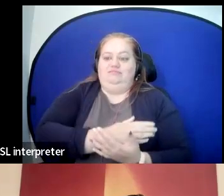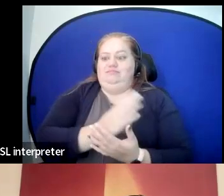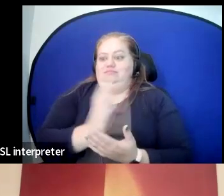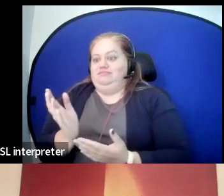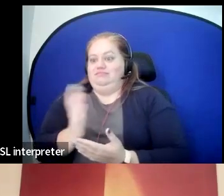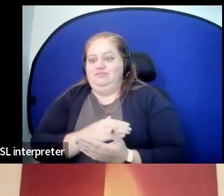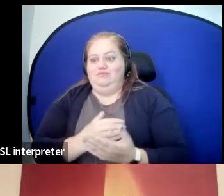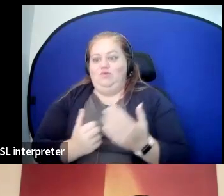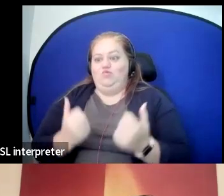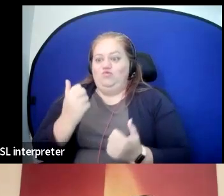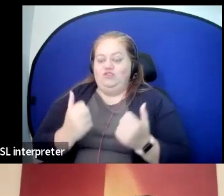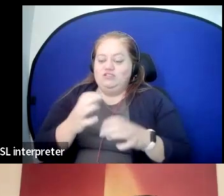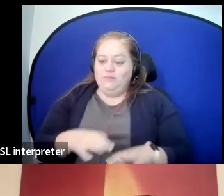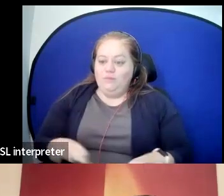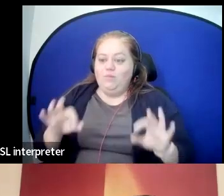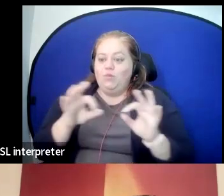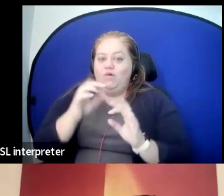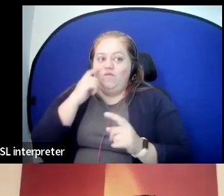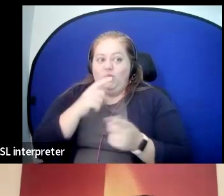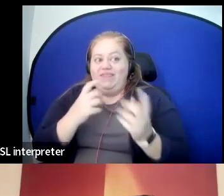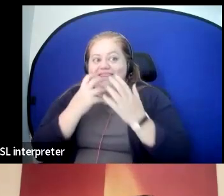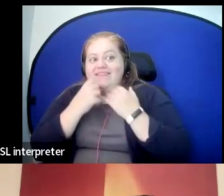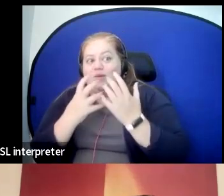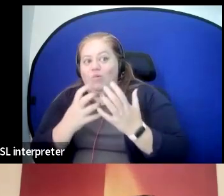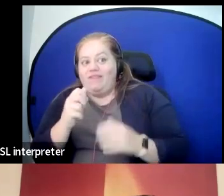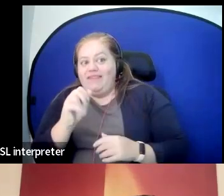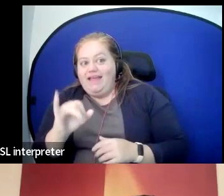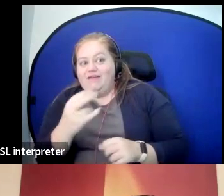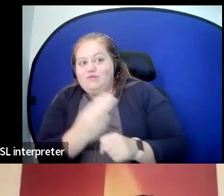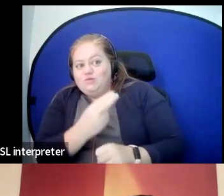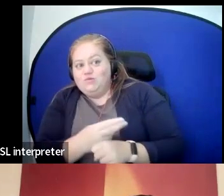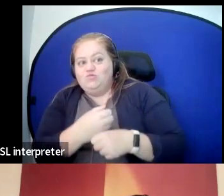matters in terms of what your AI tool creates but also what can